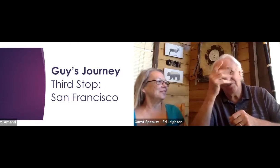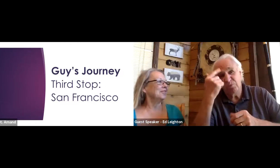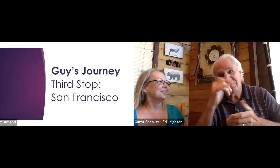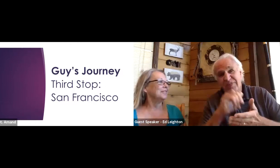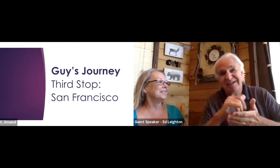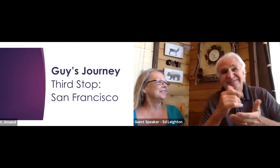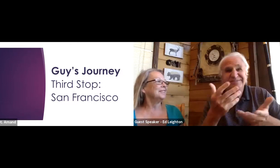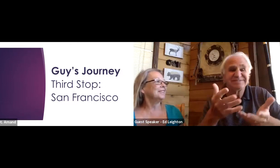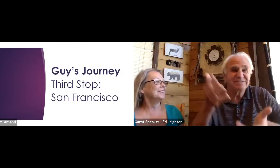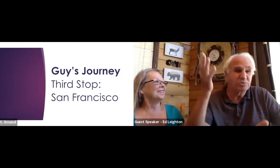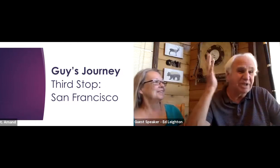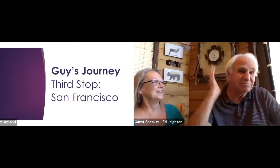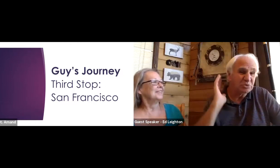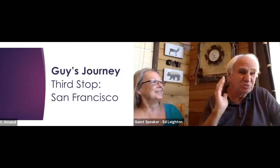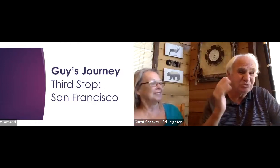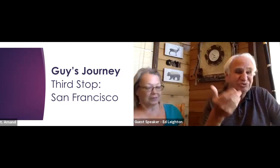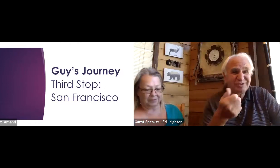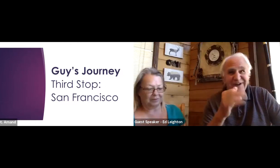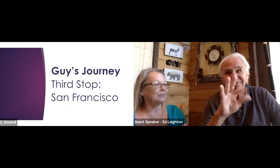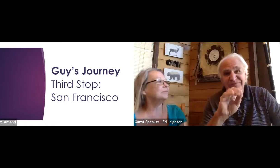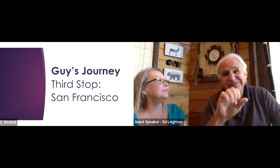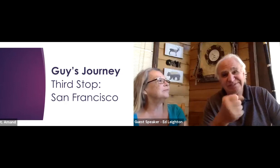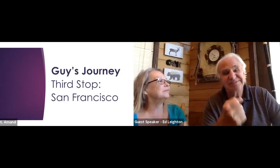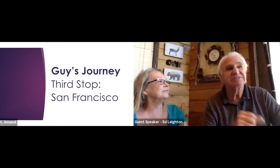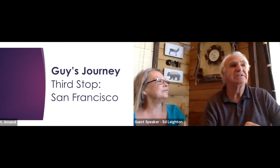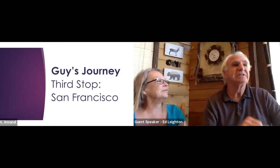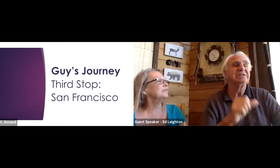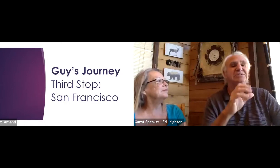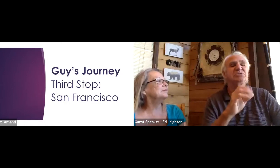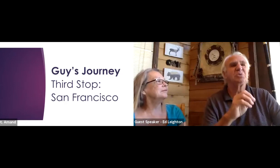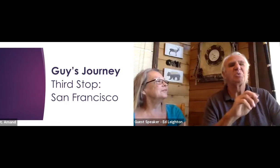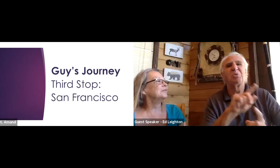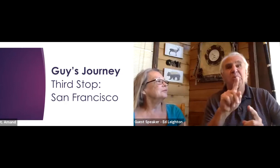you know, but I don't really blame him. His father was of a different generation.